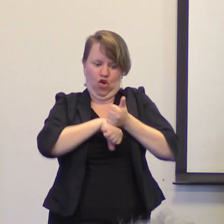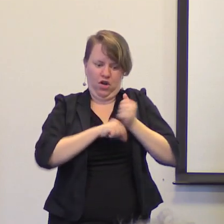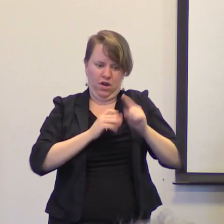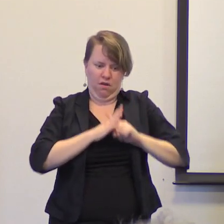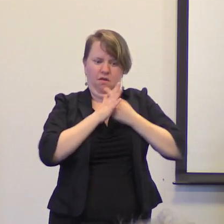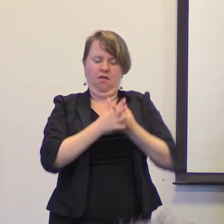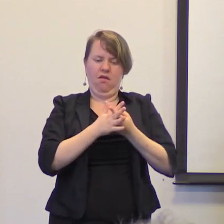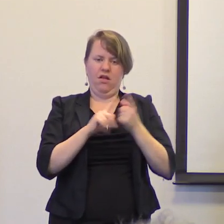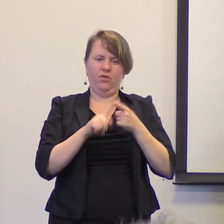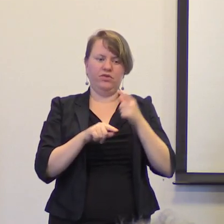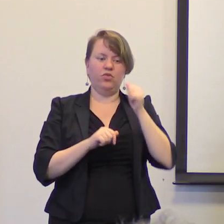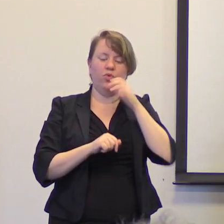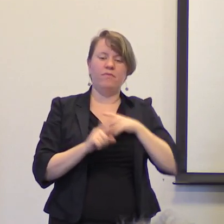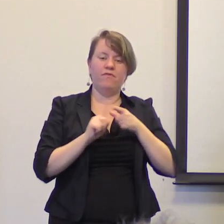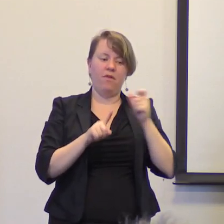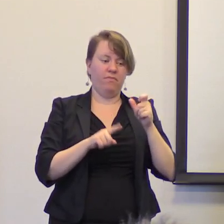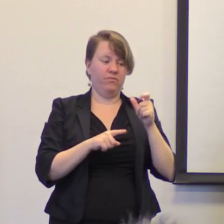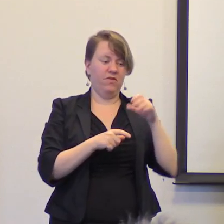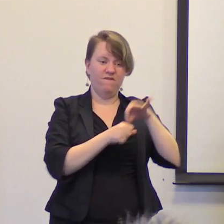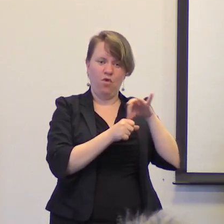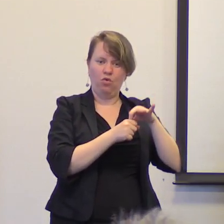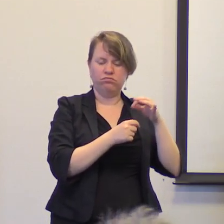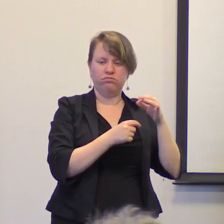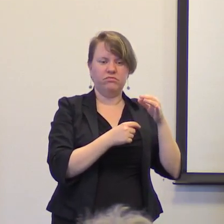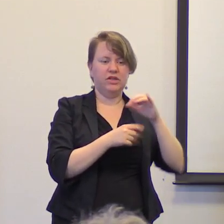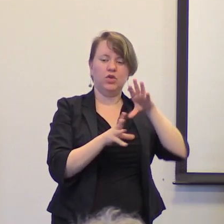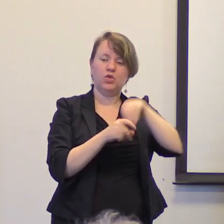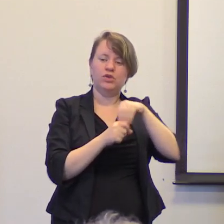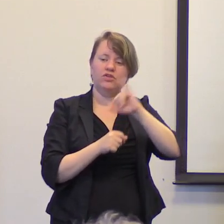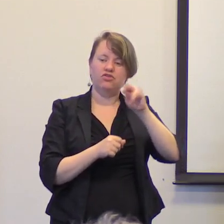the women's suffrage movement, including Jeannette Rankin, who was the first women in Congress.